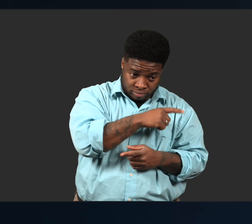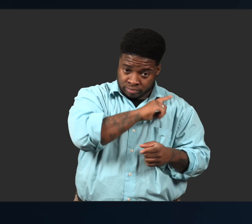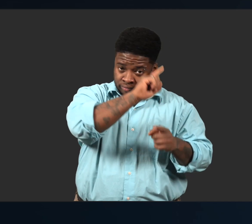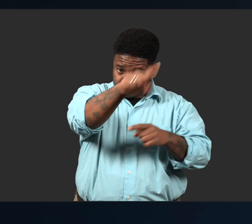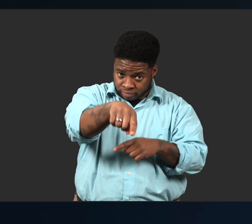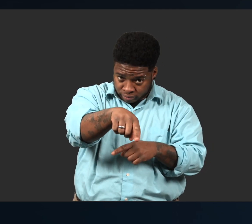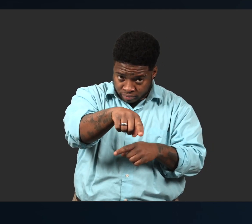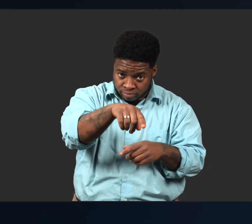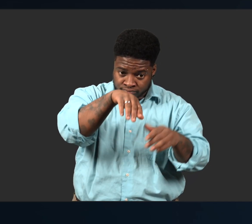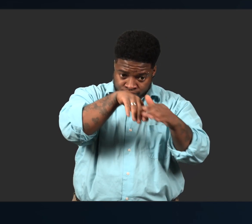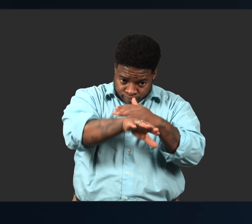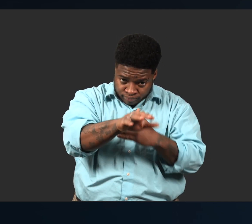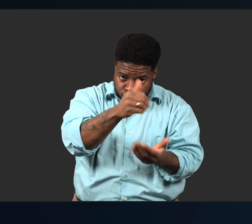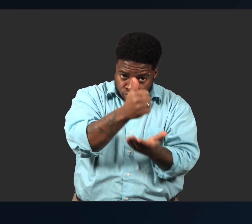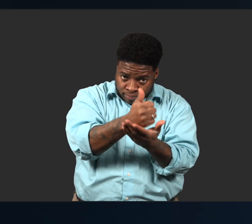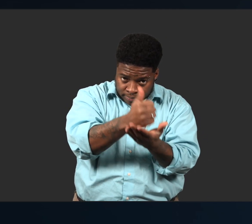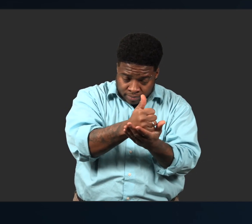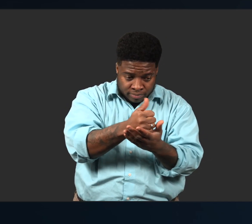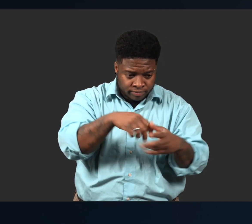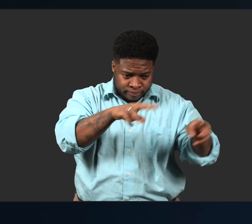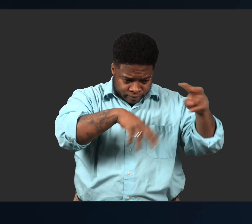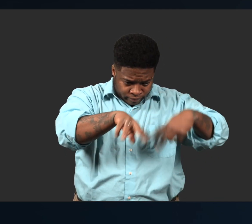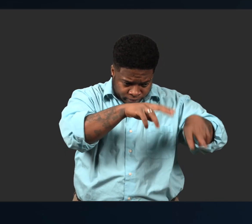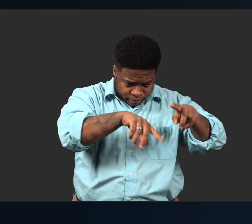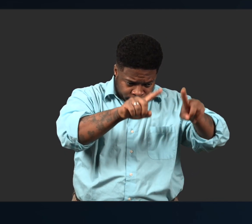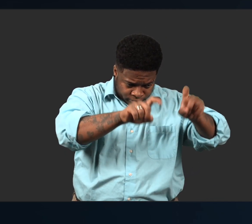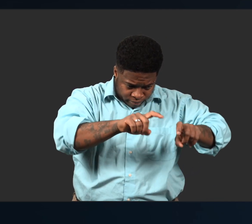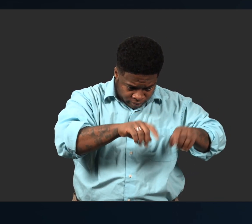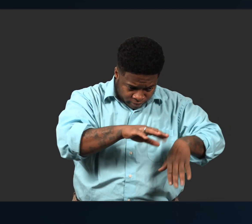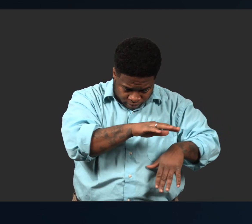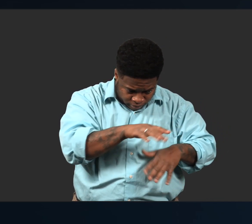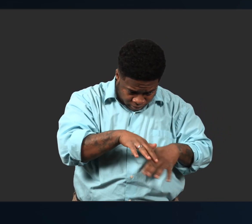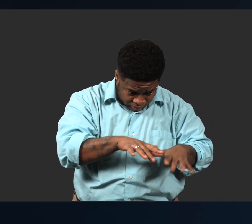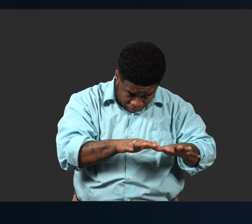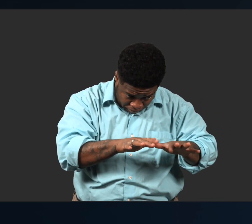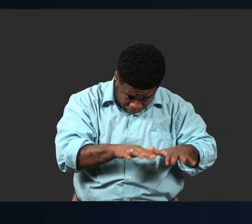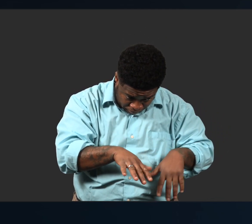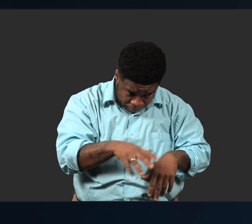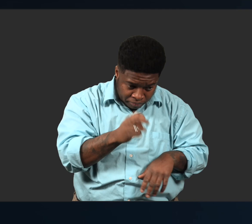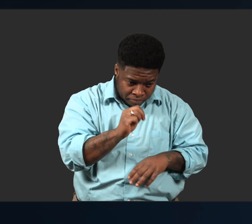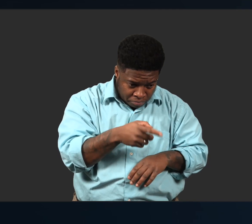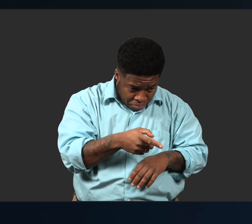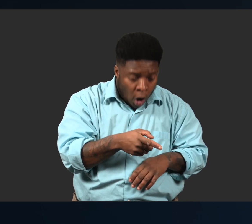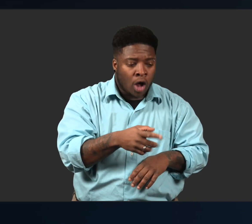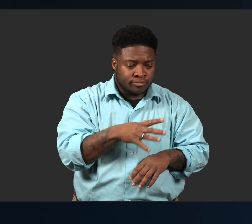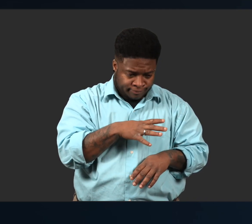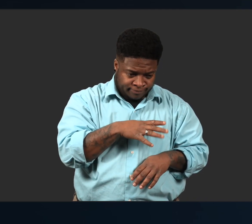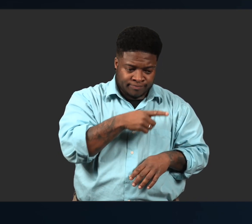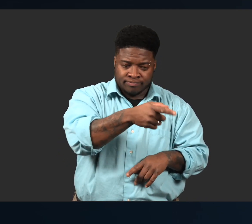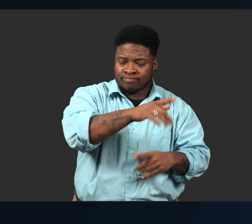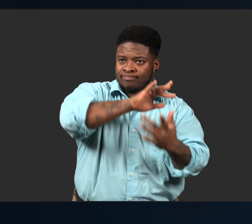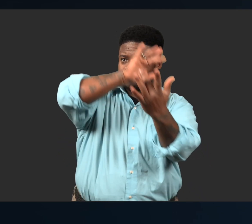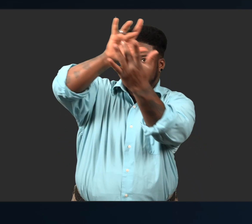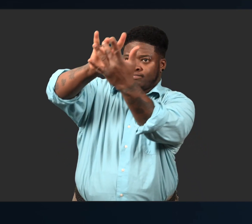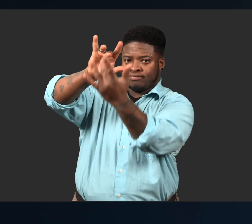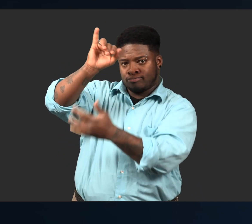First he goes in for an intake, where he's assessed and evaluated. He's told to contact his insurance company